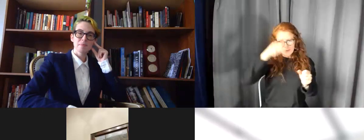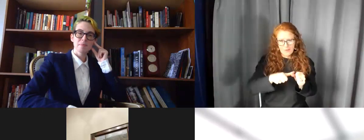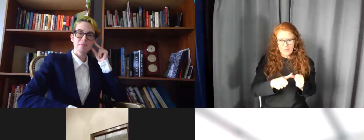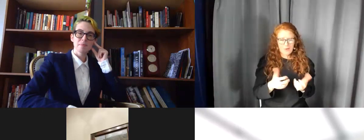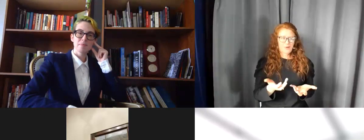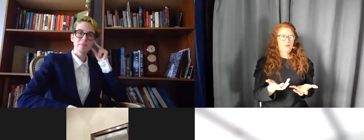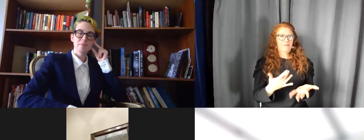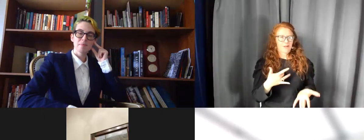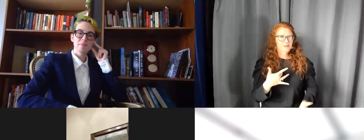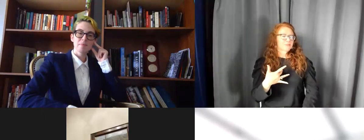Jordan Radford: anyway.